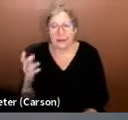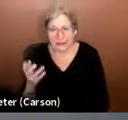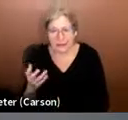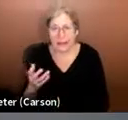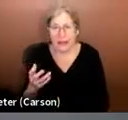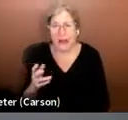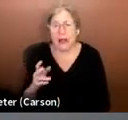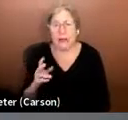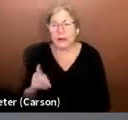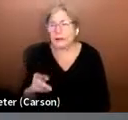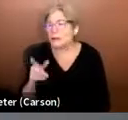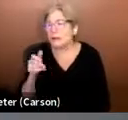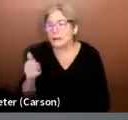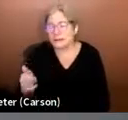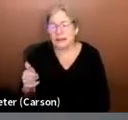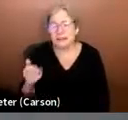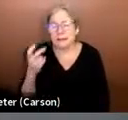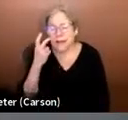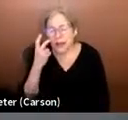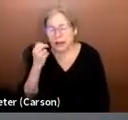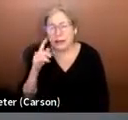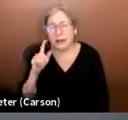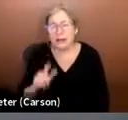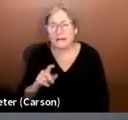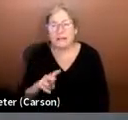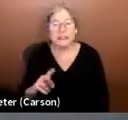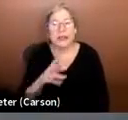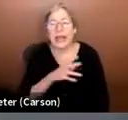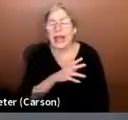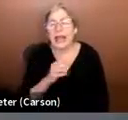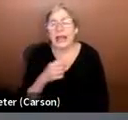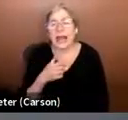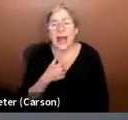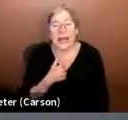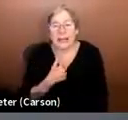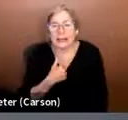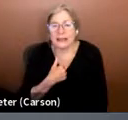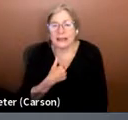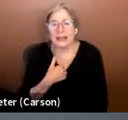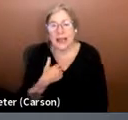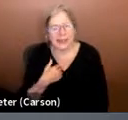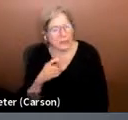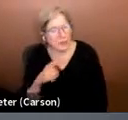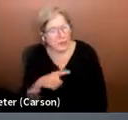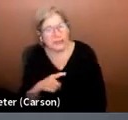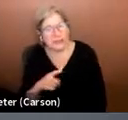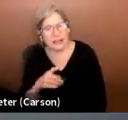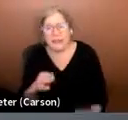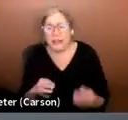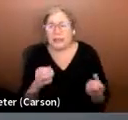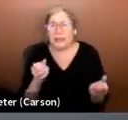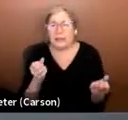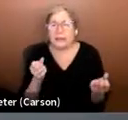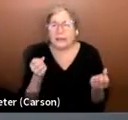low vision. And I have this question if there are so many requests